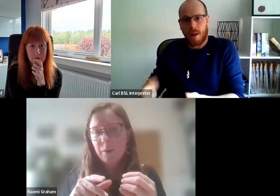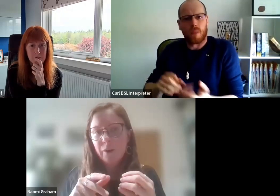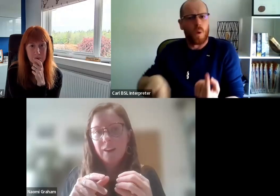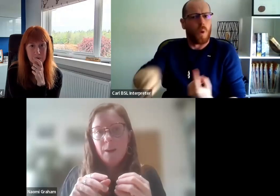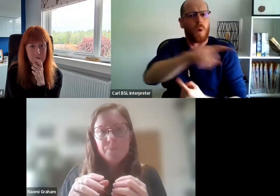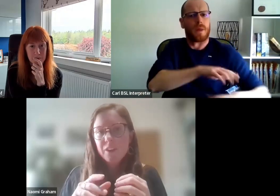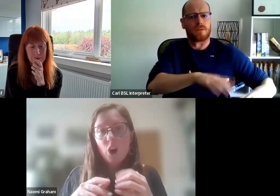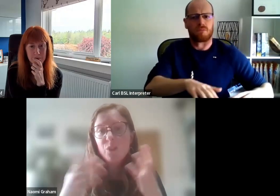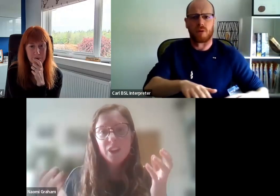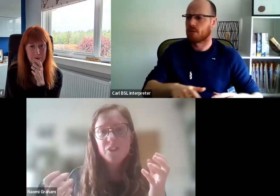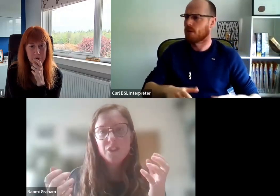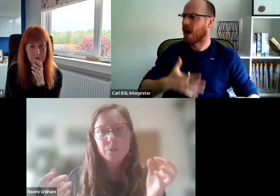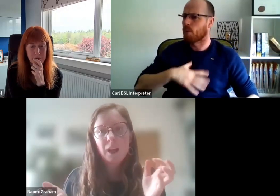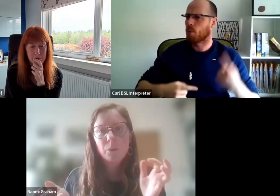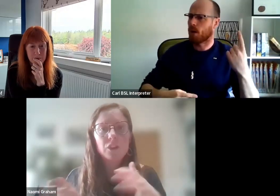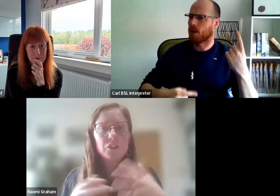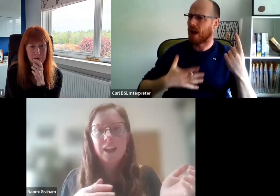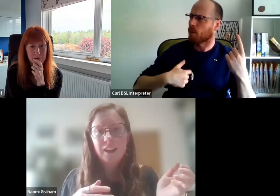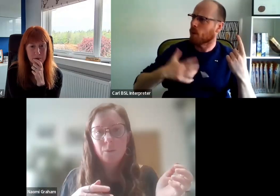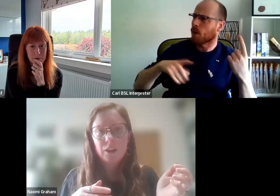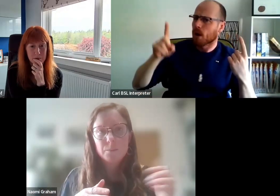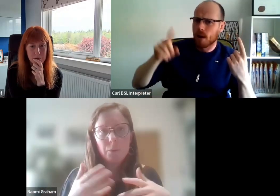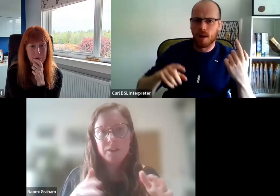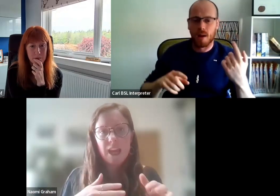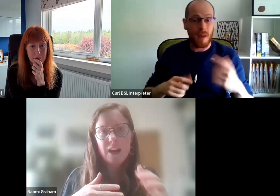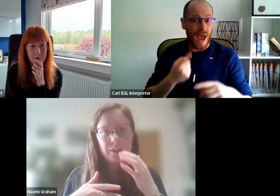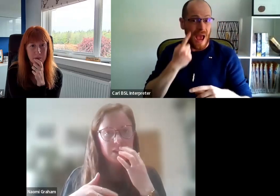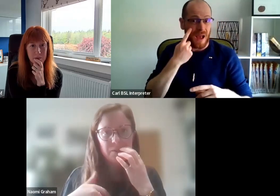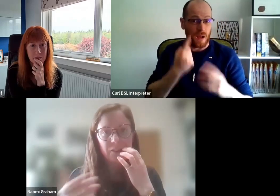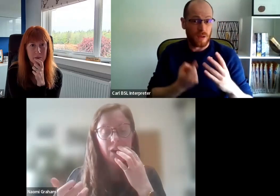I get one?' Often children might want to try it like once, but once they have, they're generally